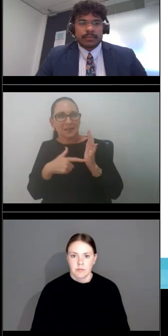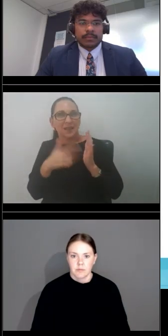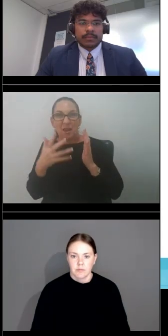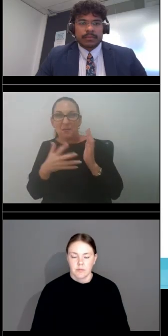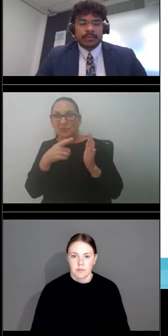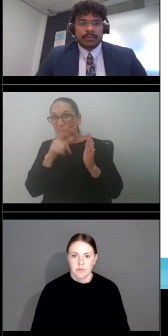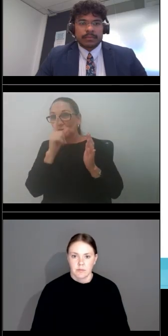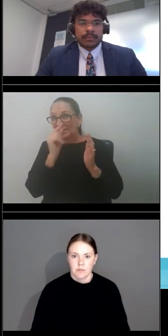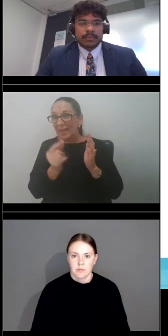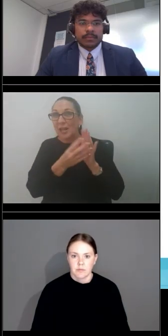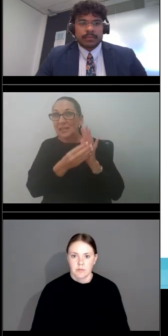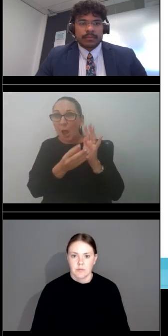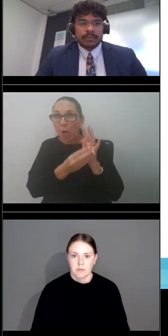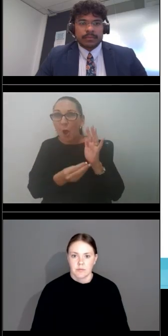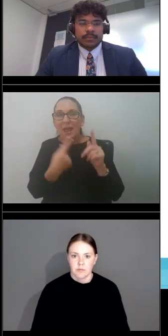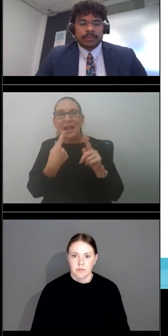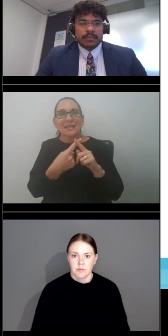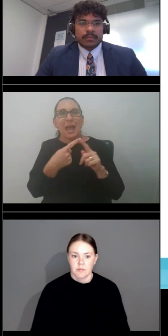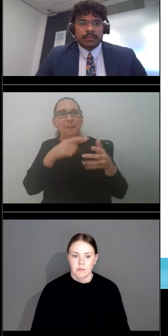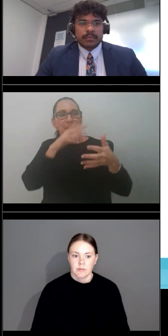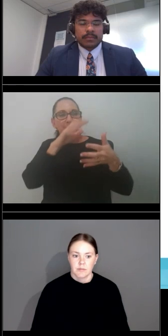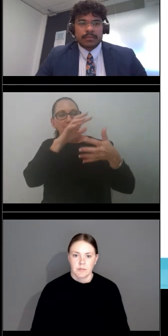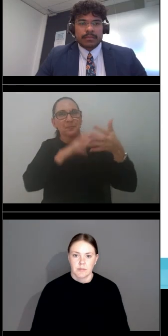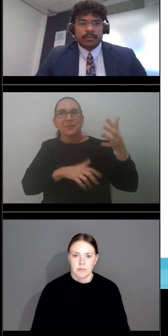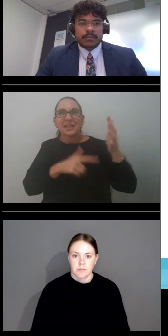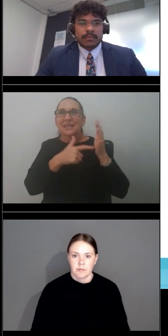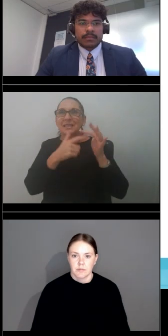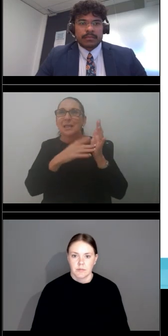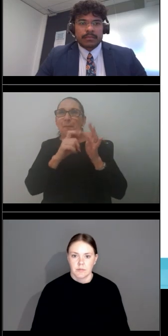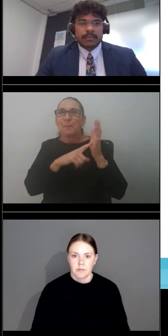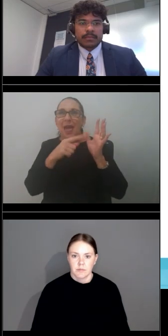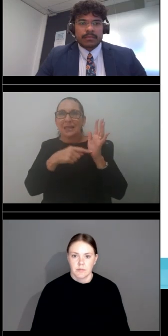on there if you want to print the stickers out yourself I hear it's a bit tricky but if you're